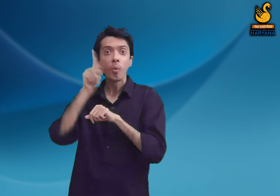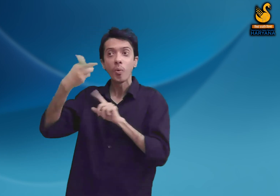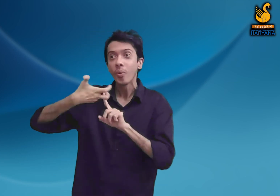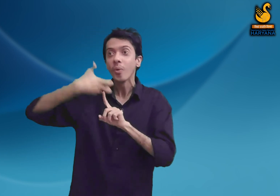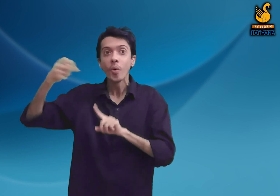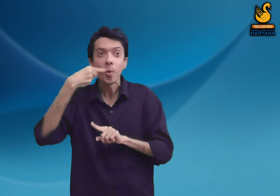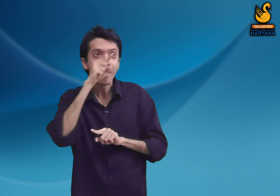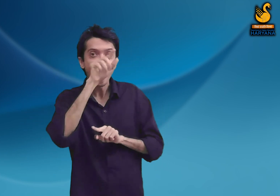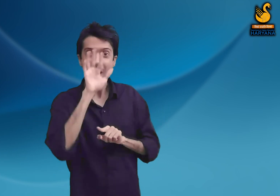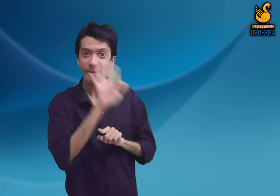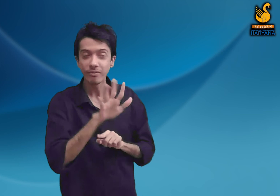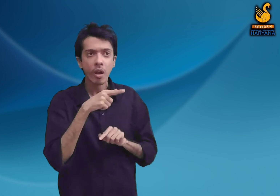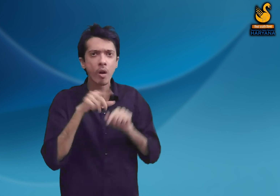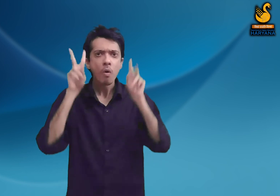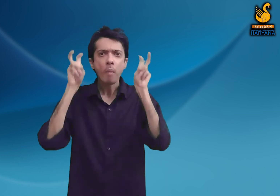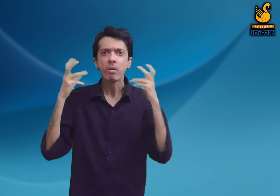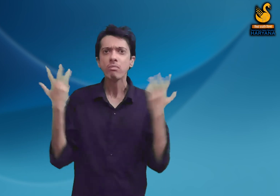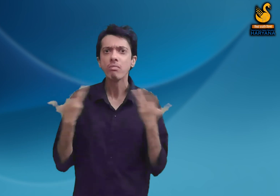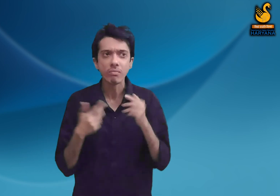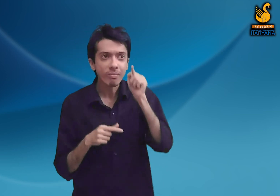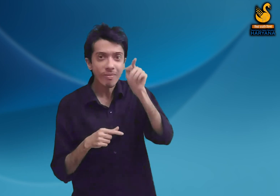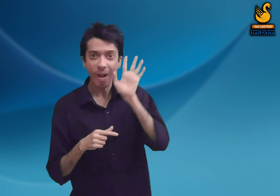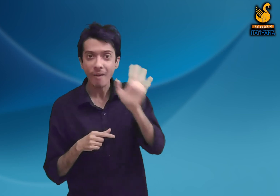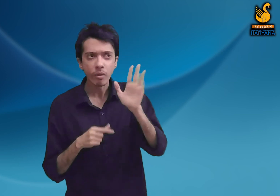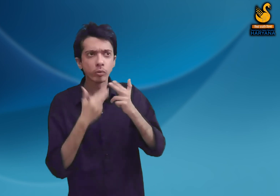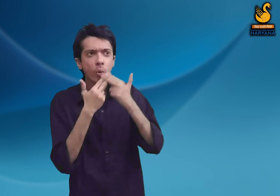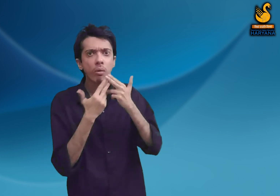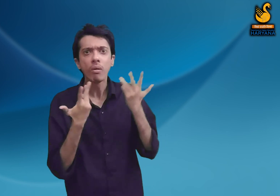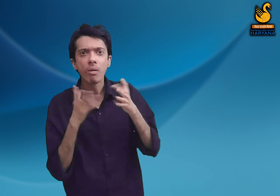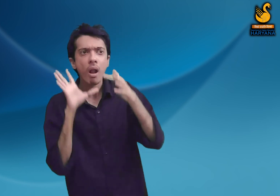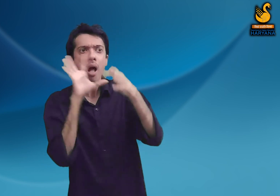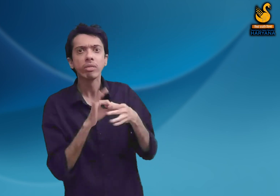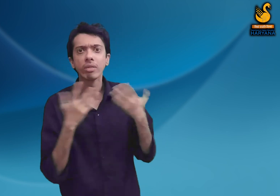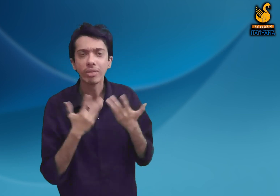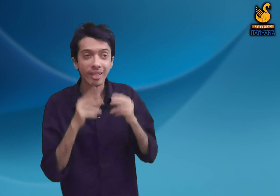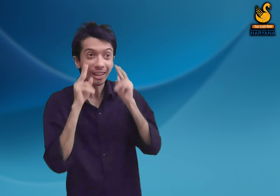about the sender, the receiver, subject and matter of email writing.